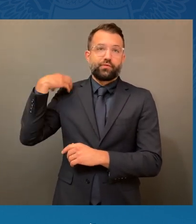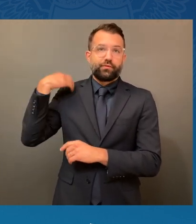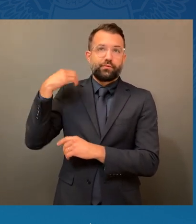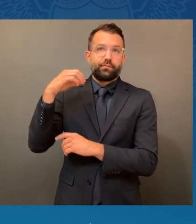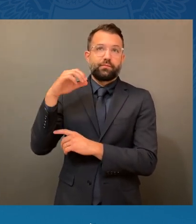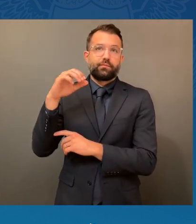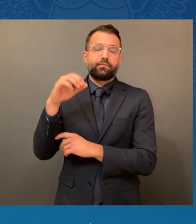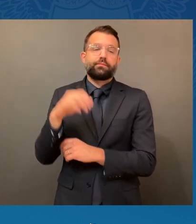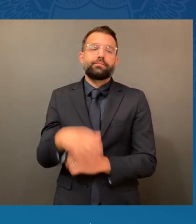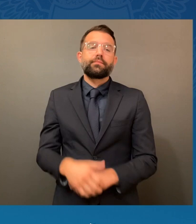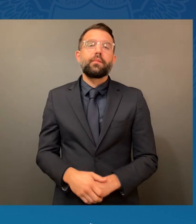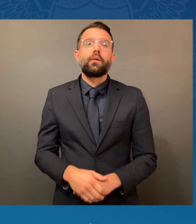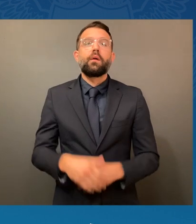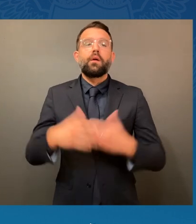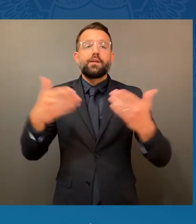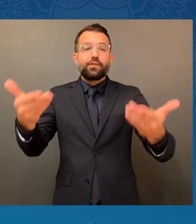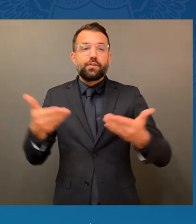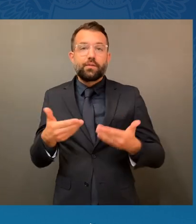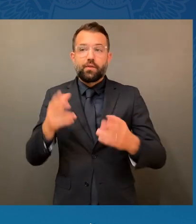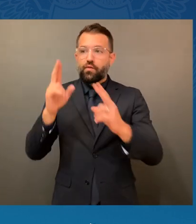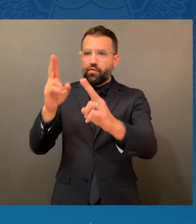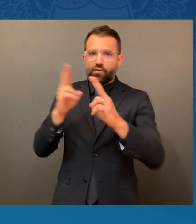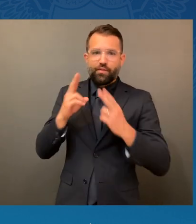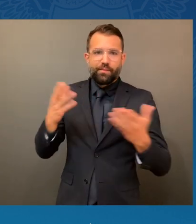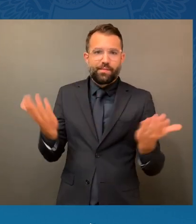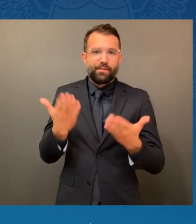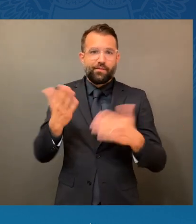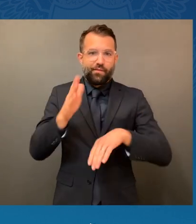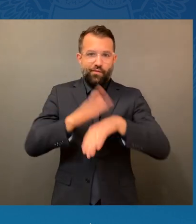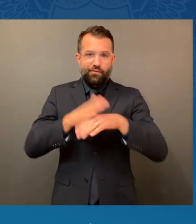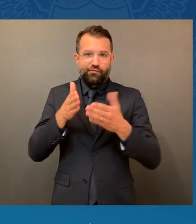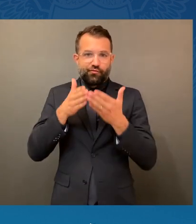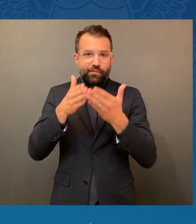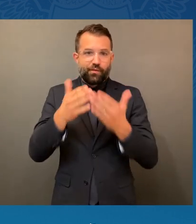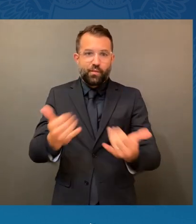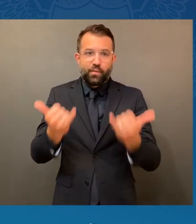We are honored to have you on board our ship today to shore up all the great work the Howard sailors have been doing